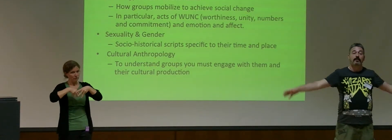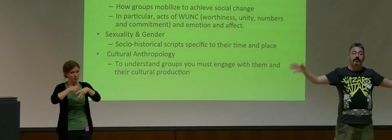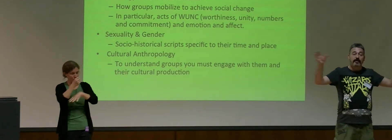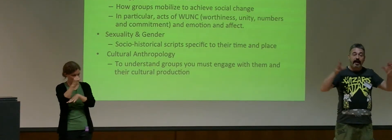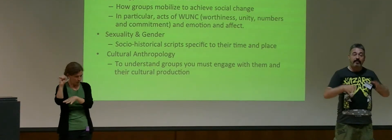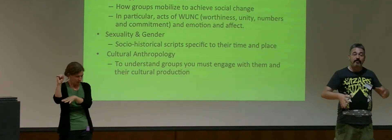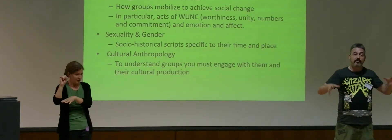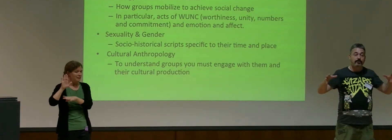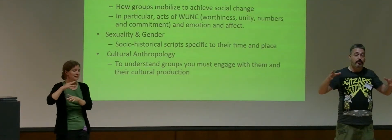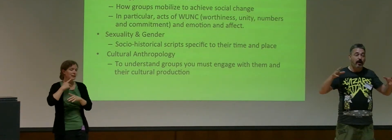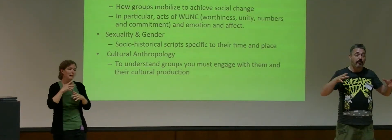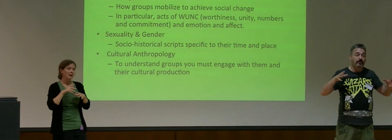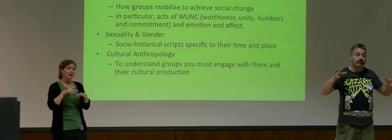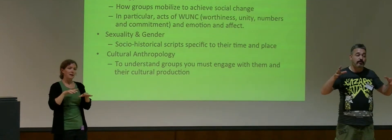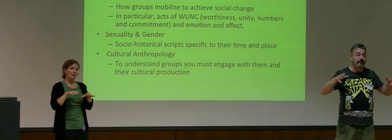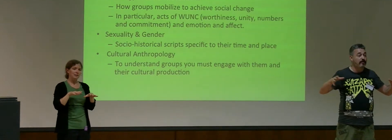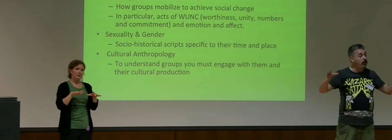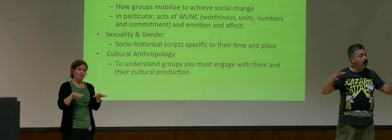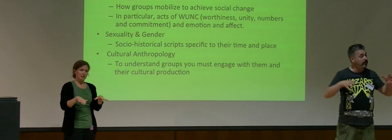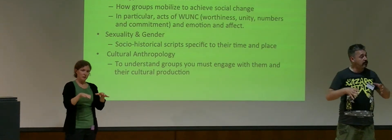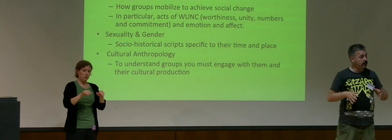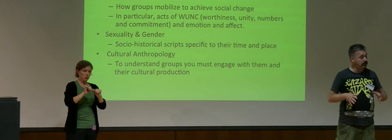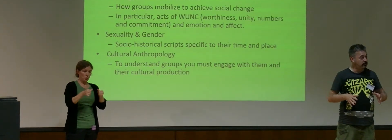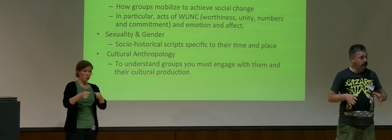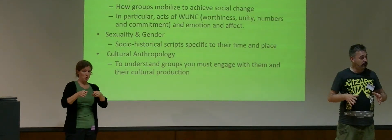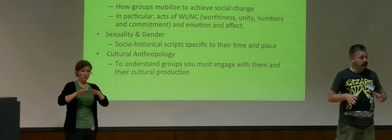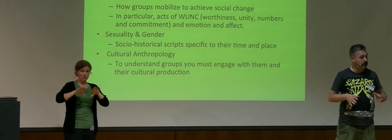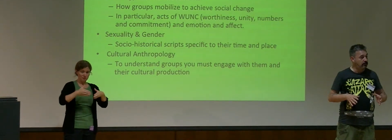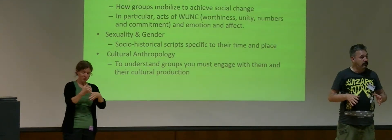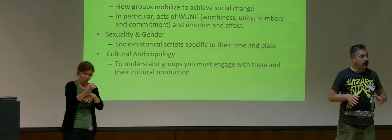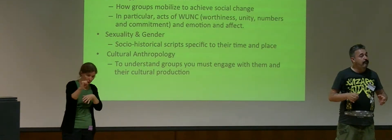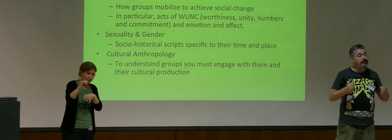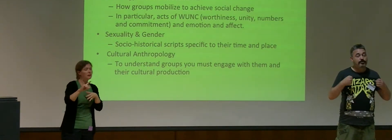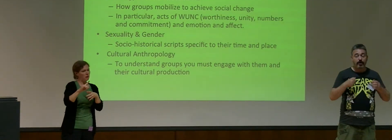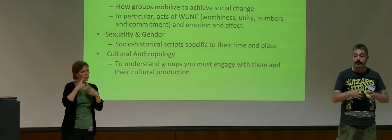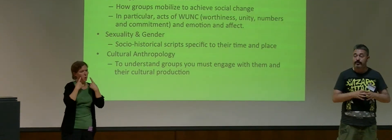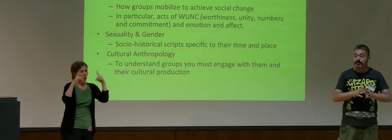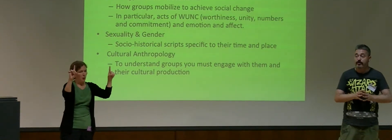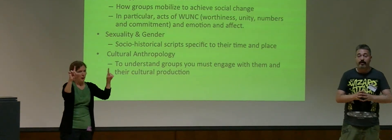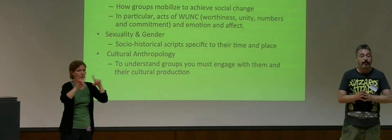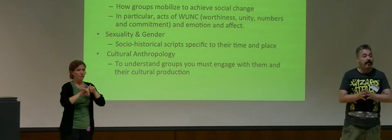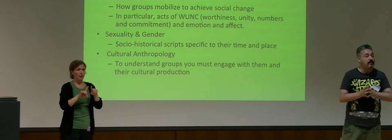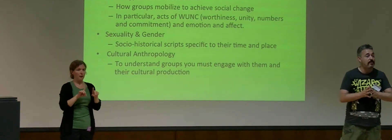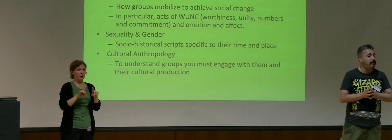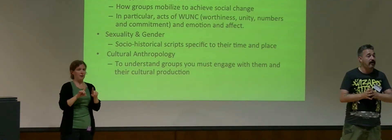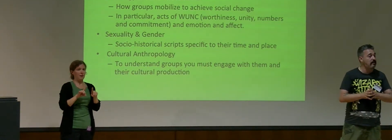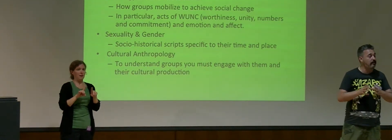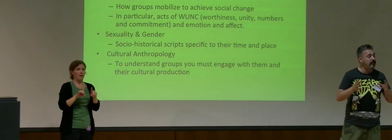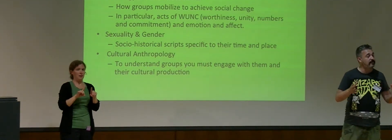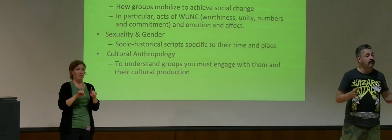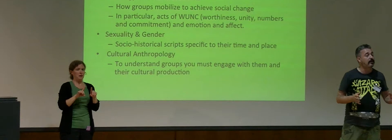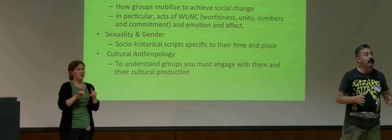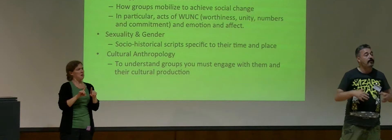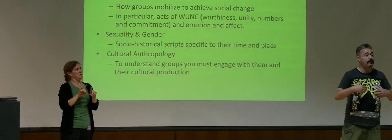that acts of social movements are. But you don’t just do that just because it’s political.